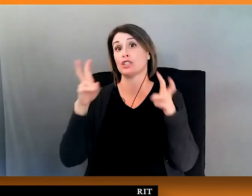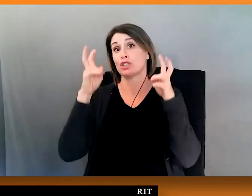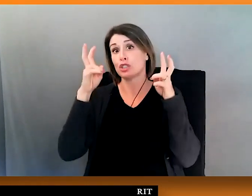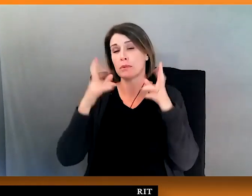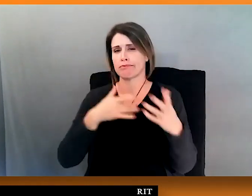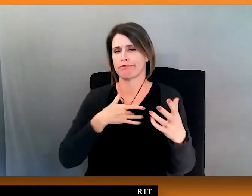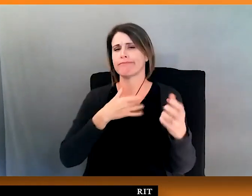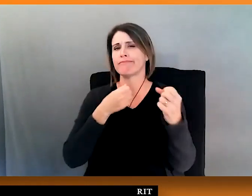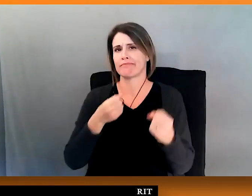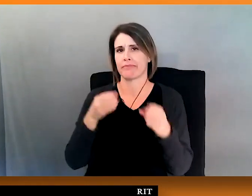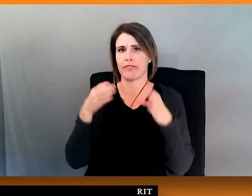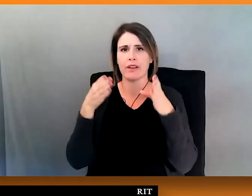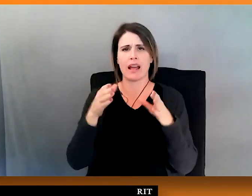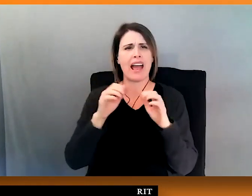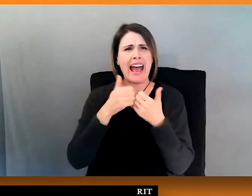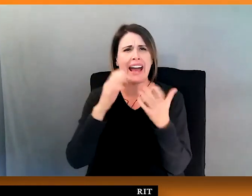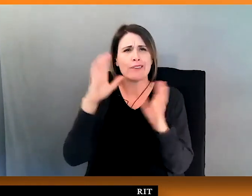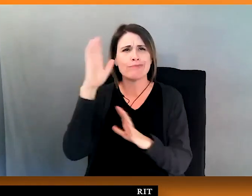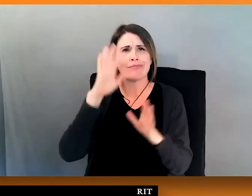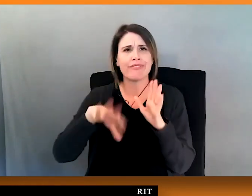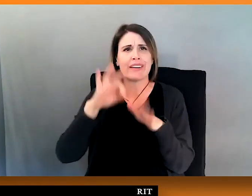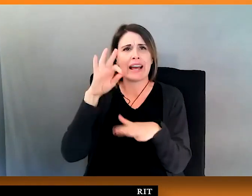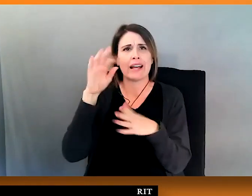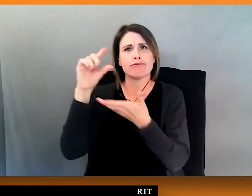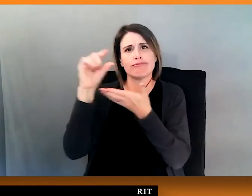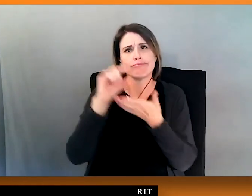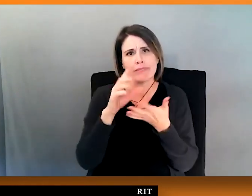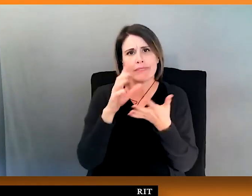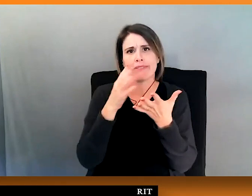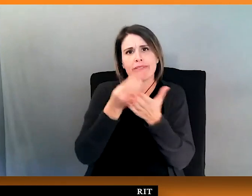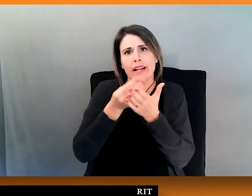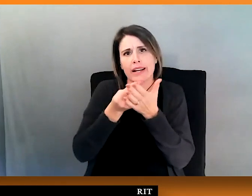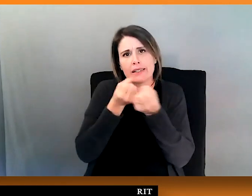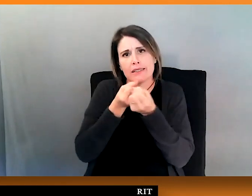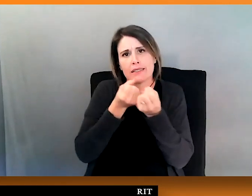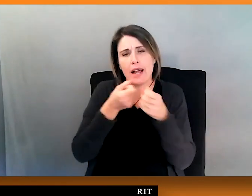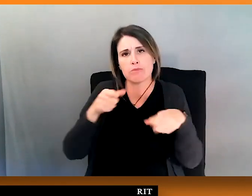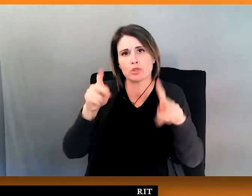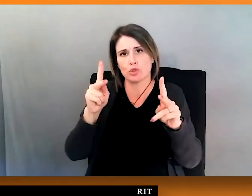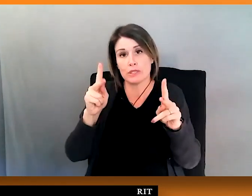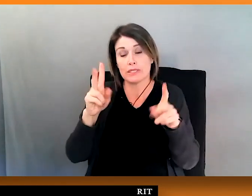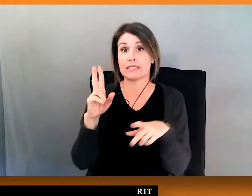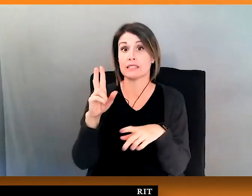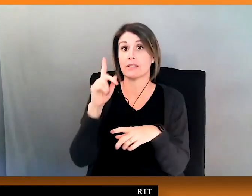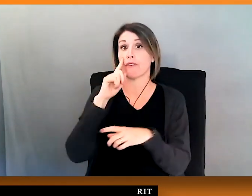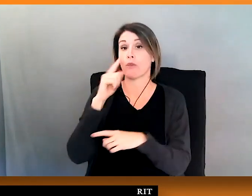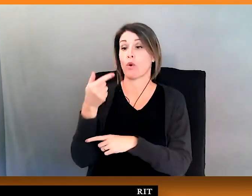on finding funding opportunities using GrantForward.